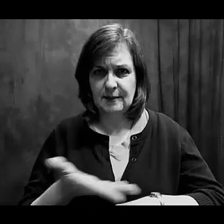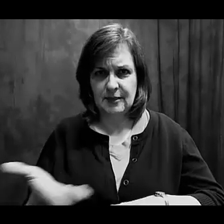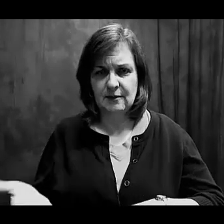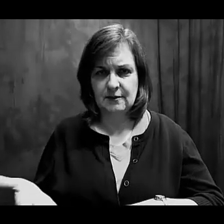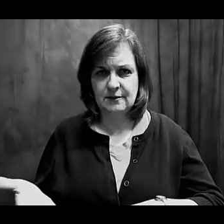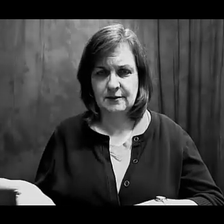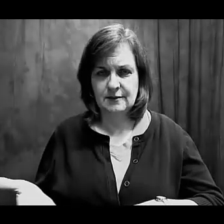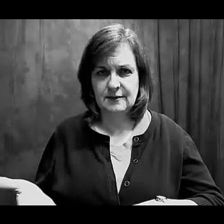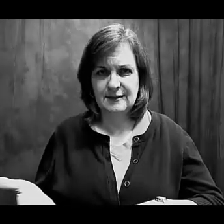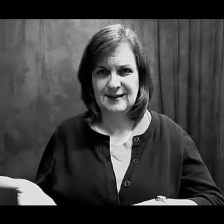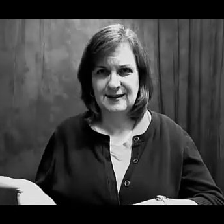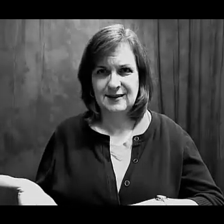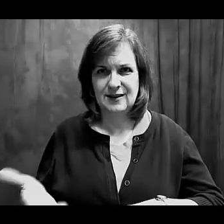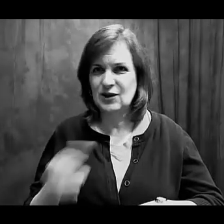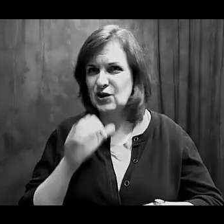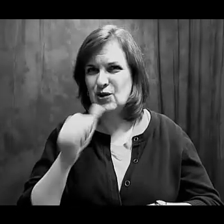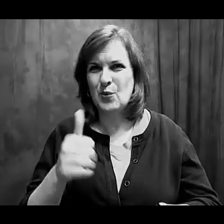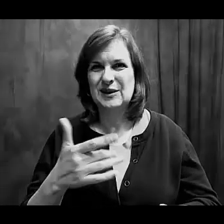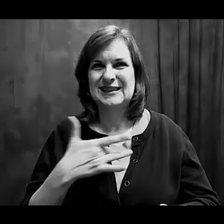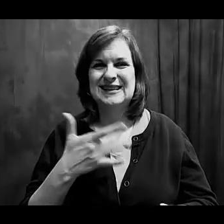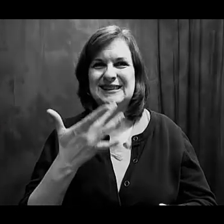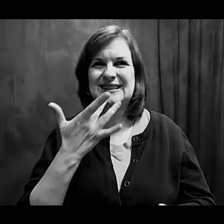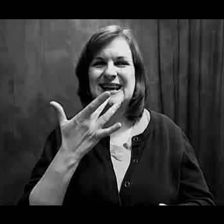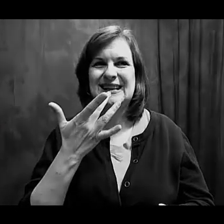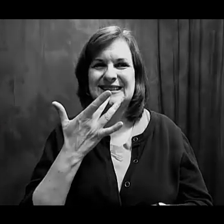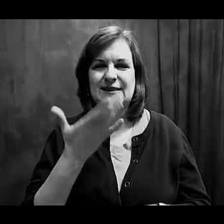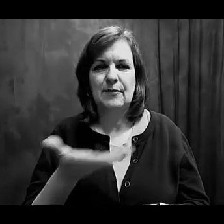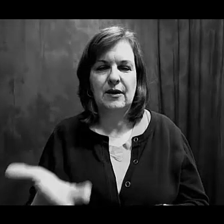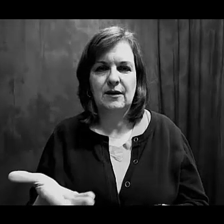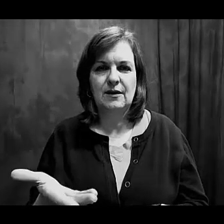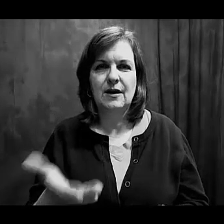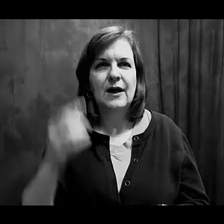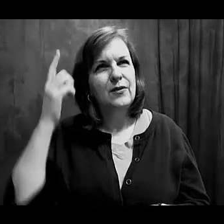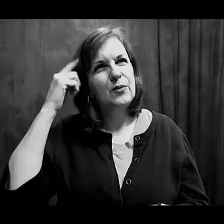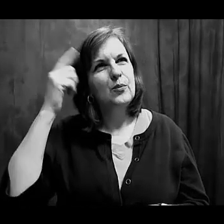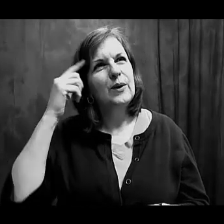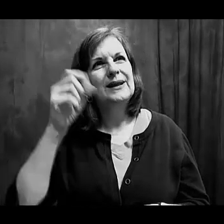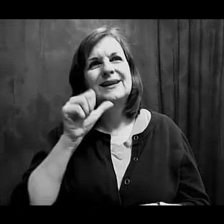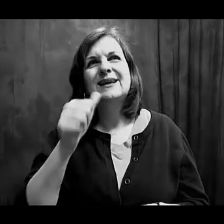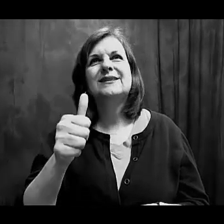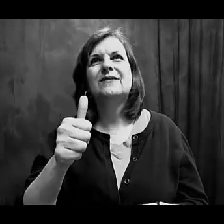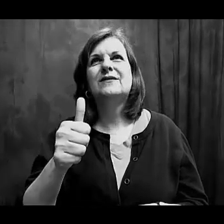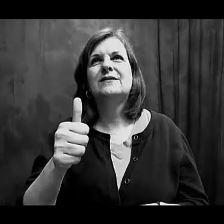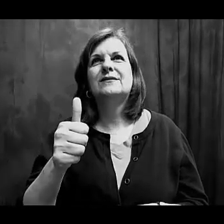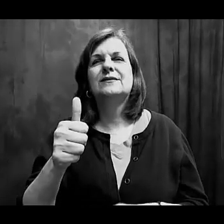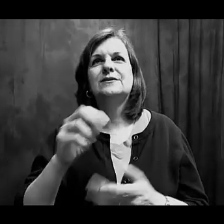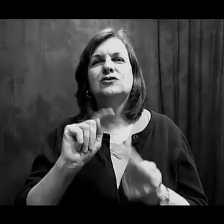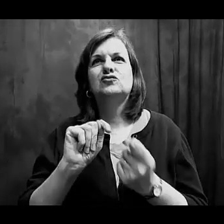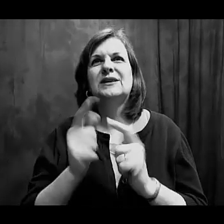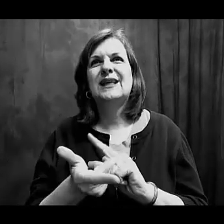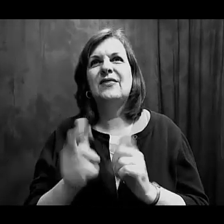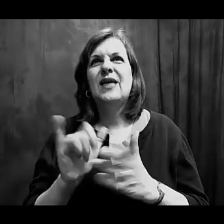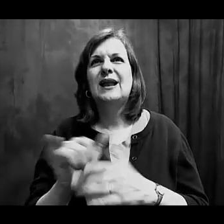it doesn't taste!! you aren't sending a signal to your brain of what your desk tastes like with your finger!